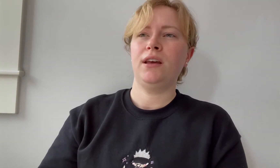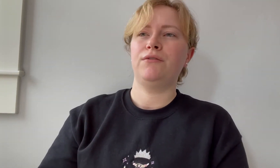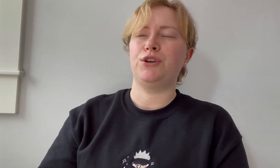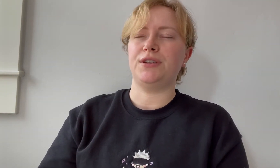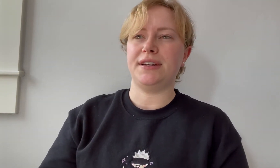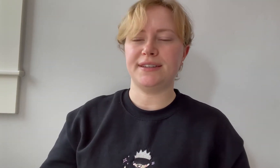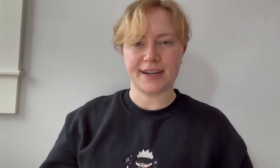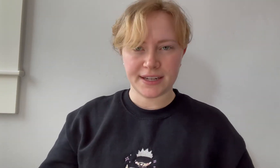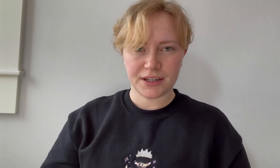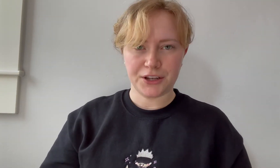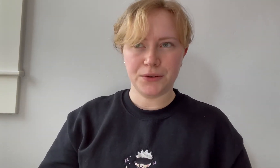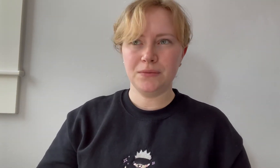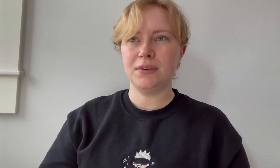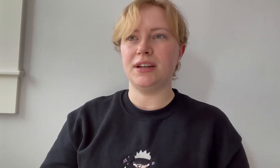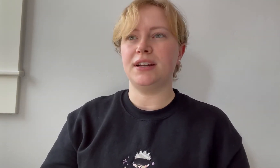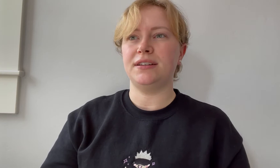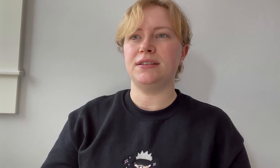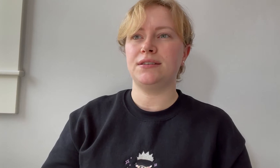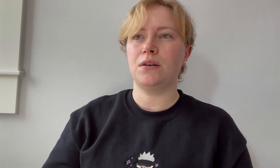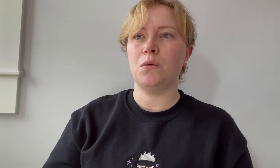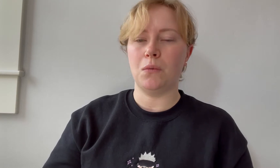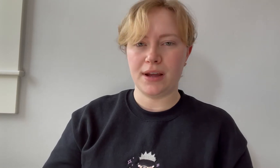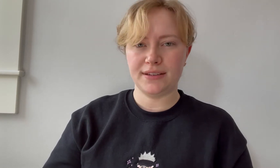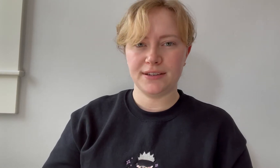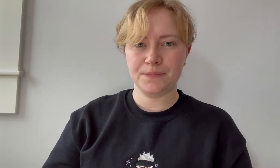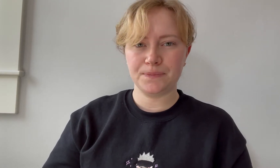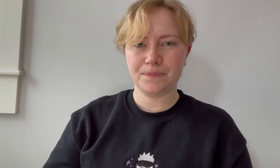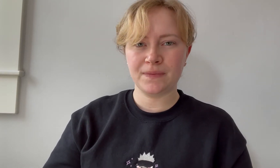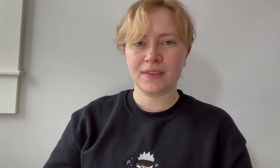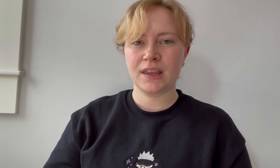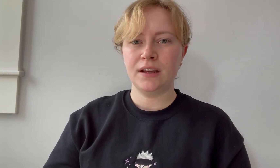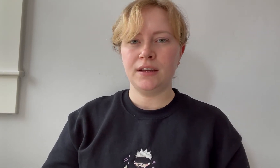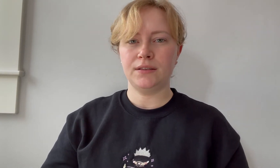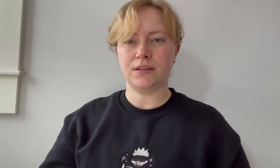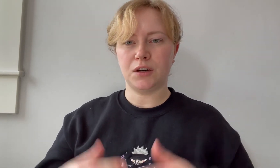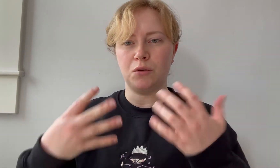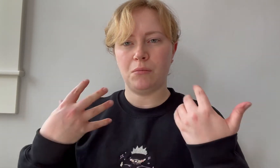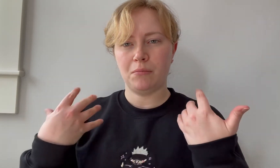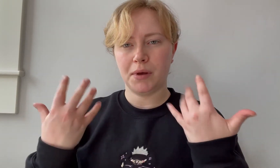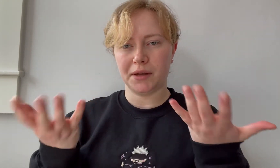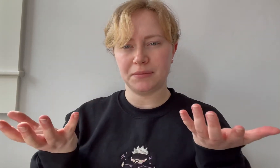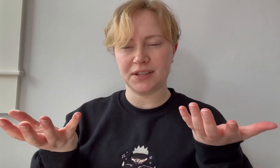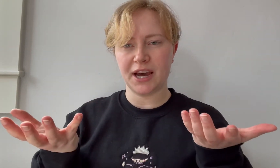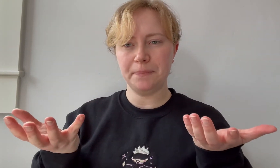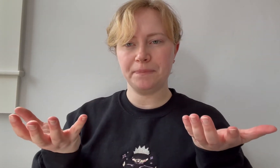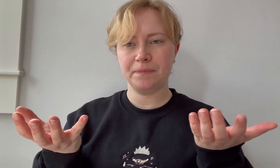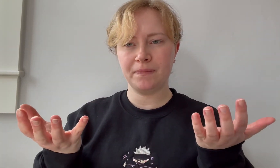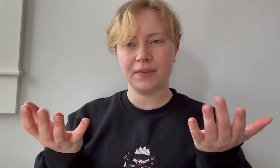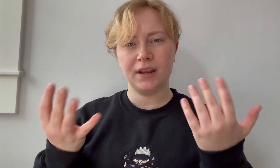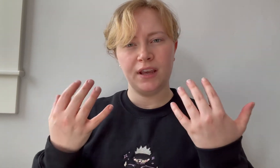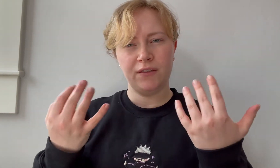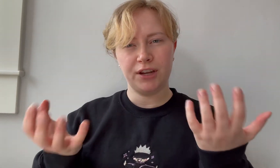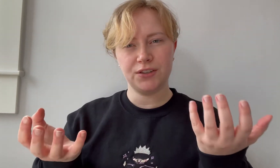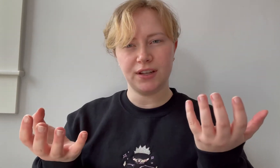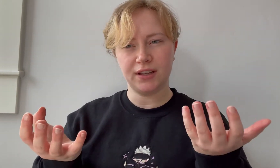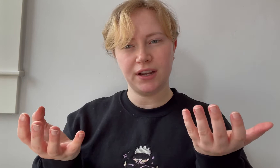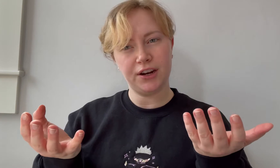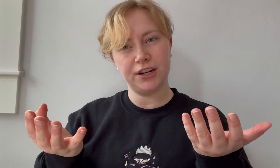for the second cue it is what so palms up fingers slightly curved